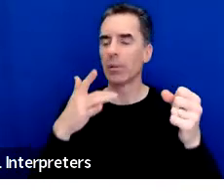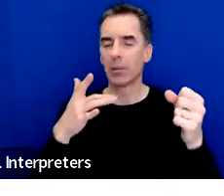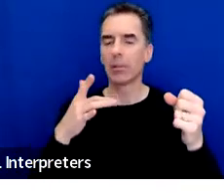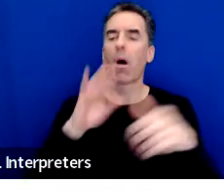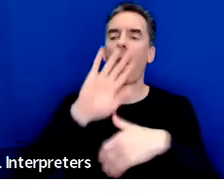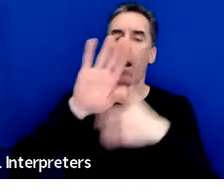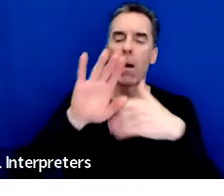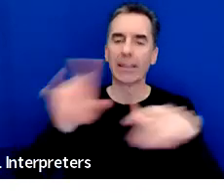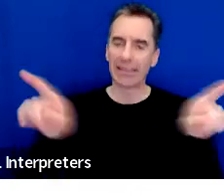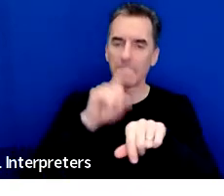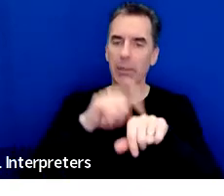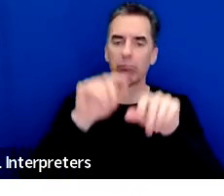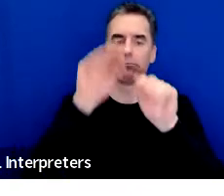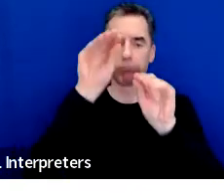Thank you. I'll do that.